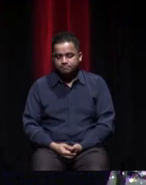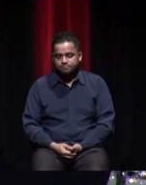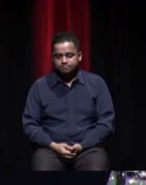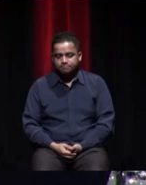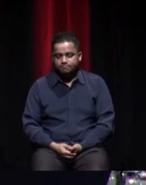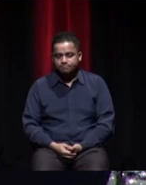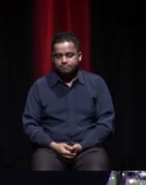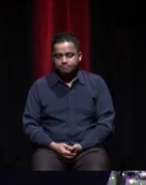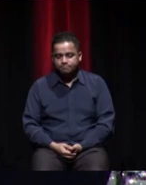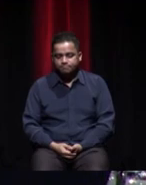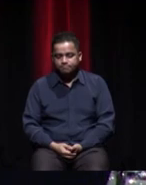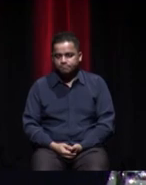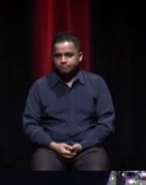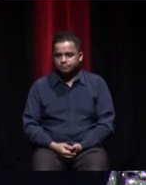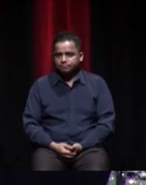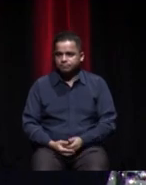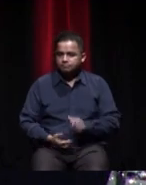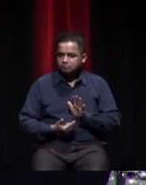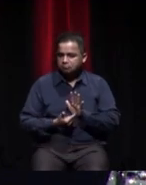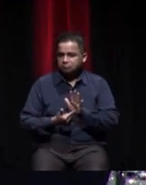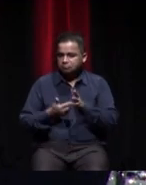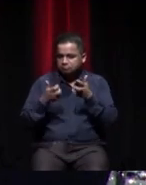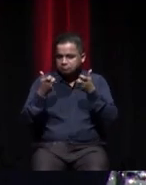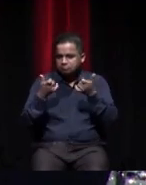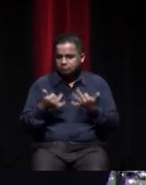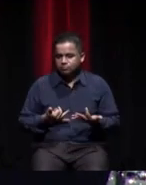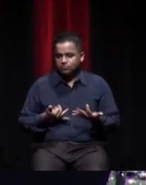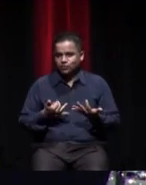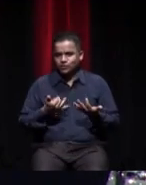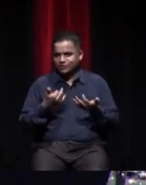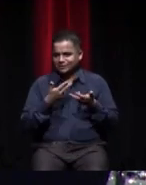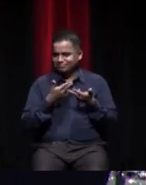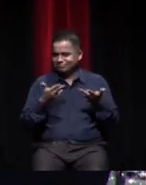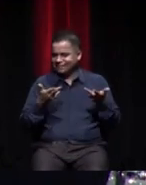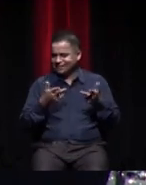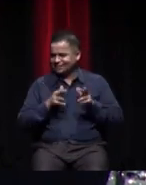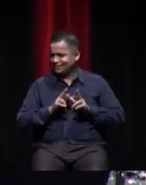I'll talk about things pretty different from what Eugênio's said.